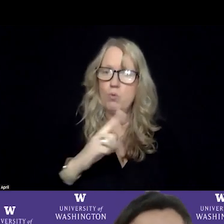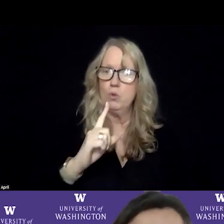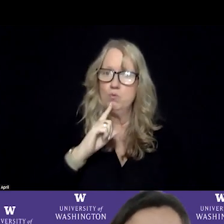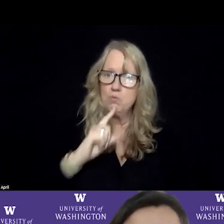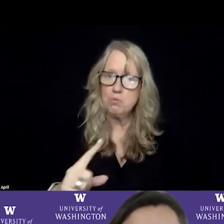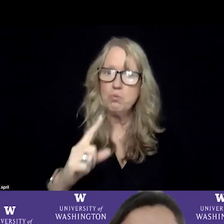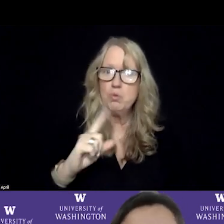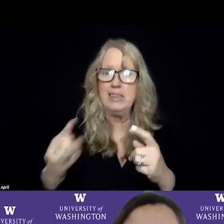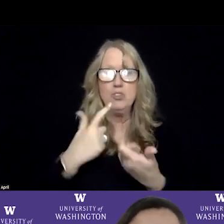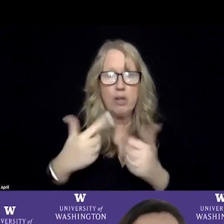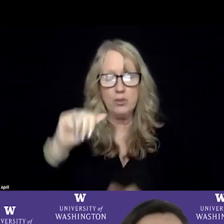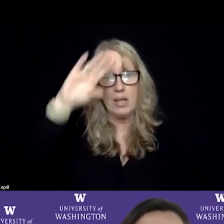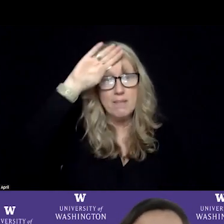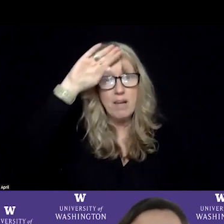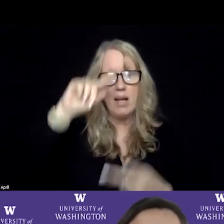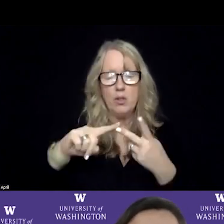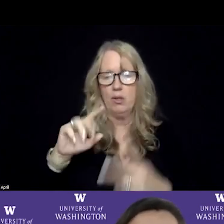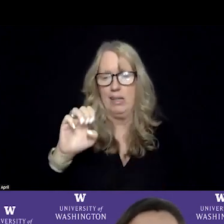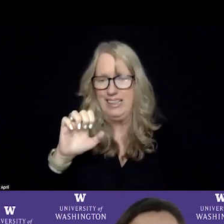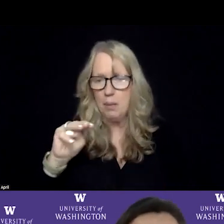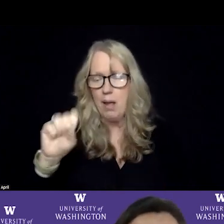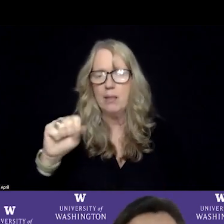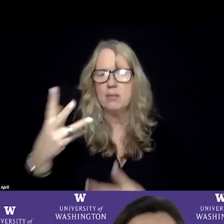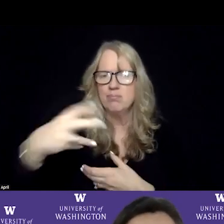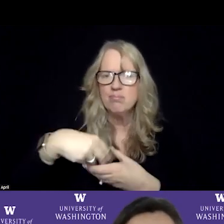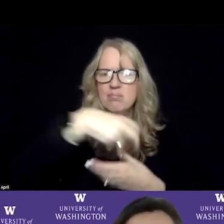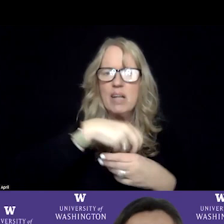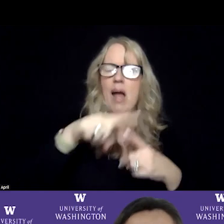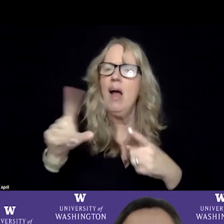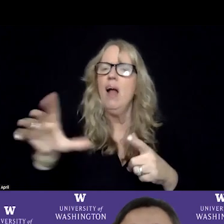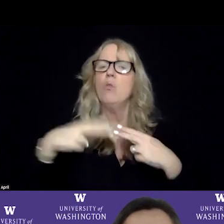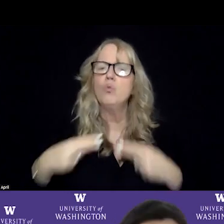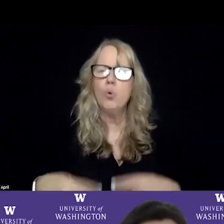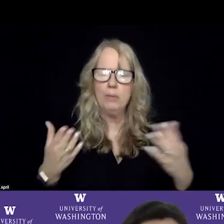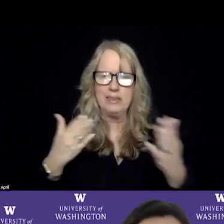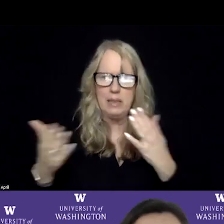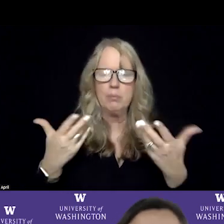ENGAGED AND A WHOLE BUNCH OF PROFESSIONALS ENGAGED NAD TO PEERS.